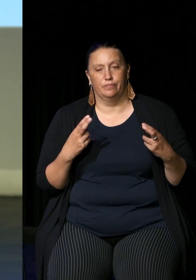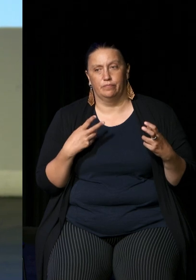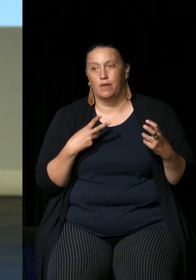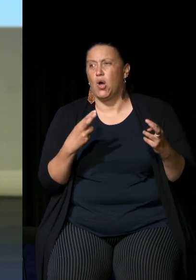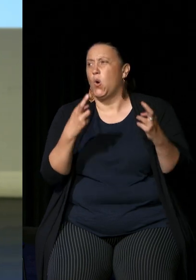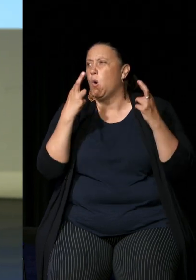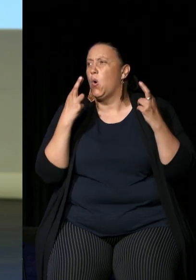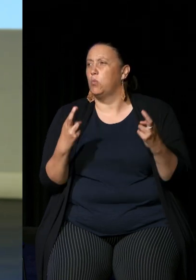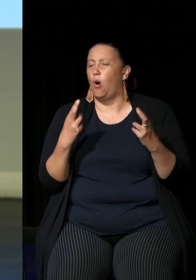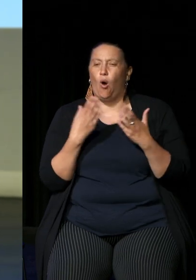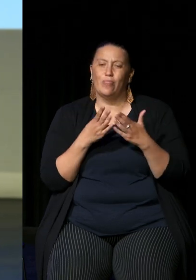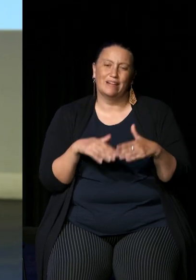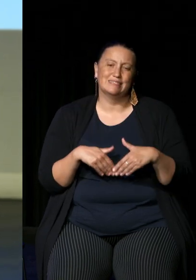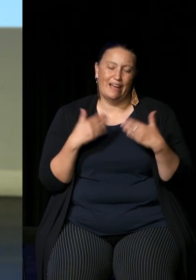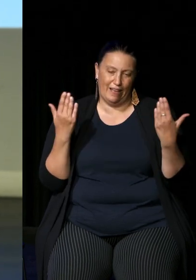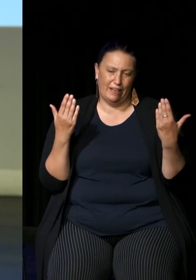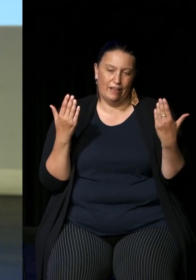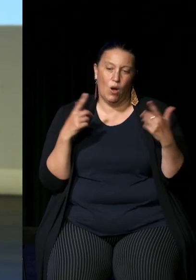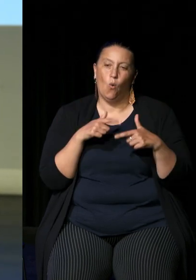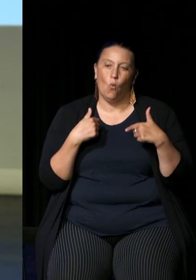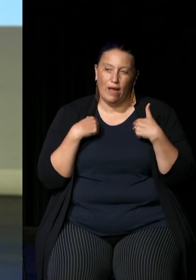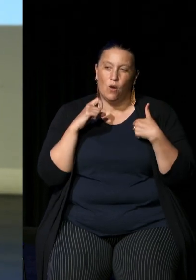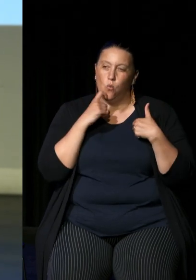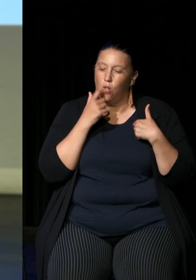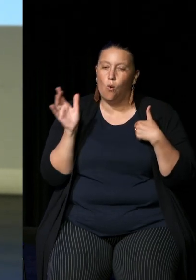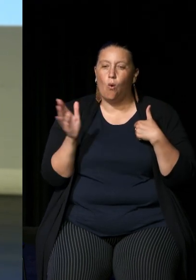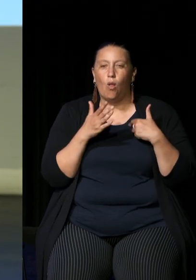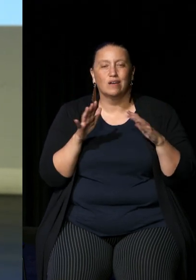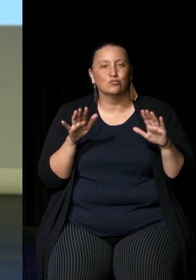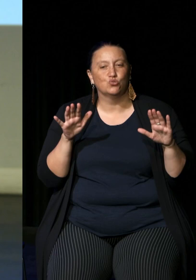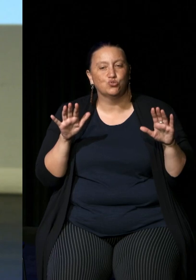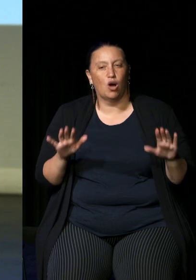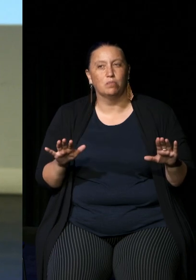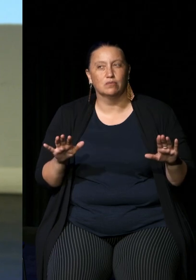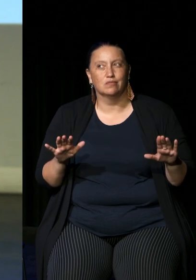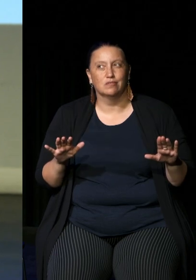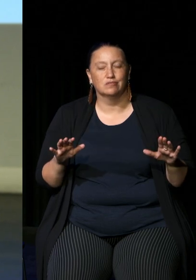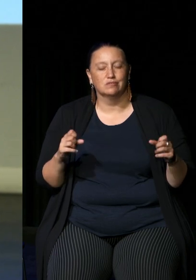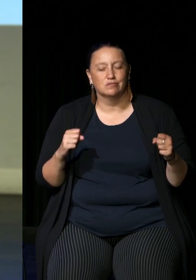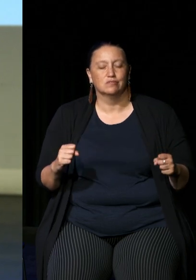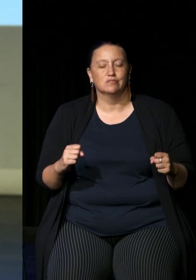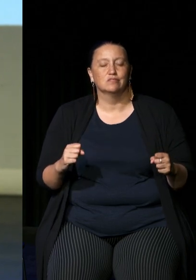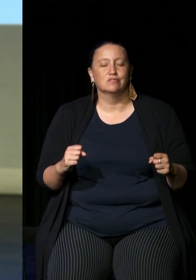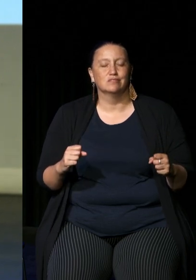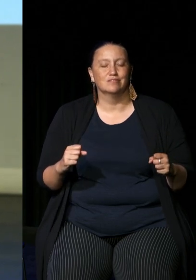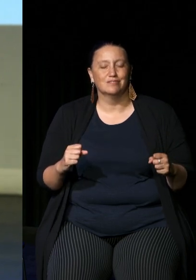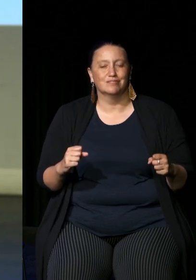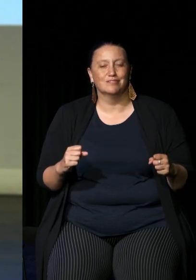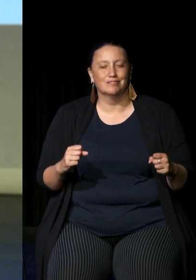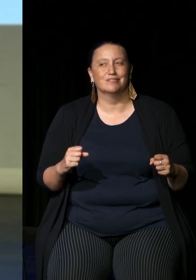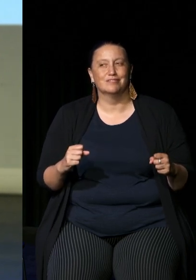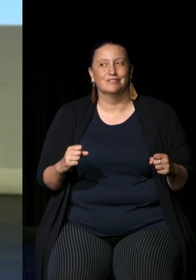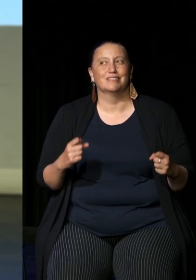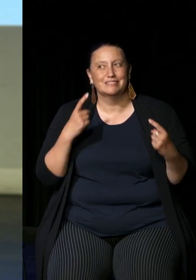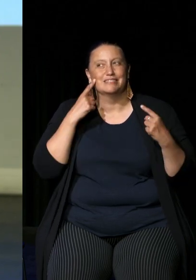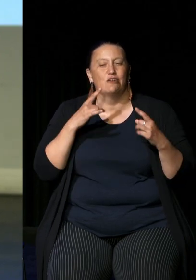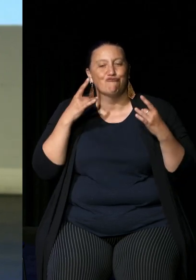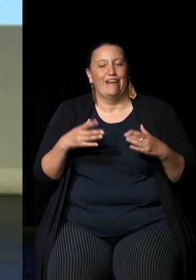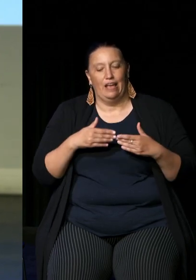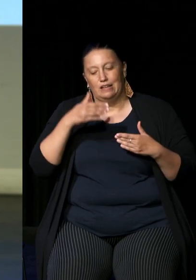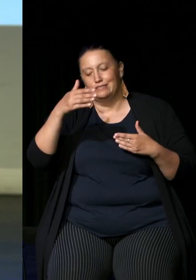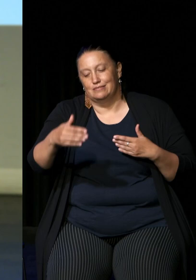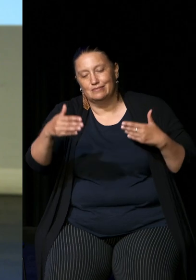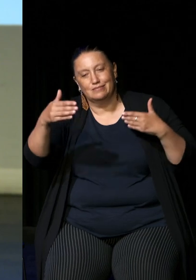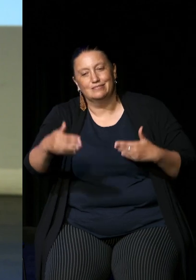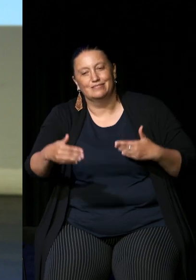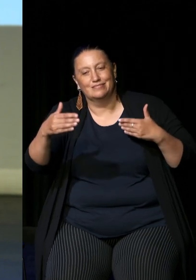on that day we will all stop and see it as the beginning of the next stage of a conversation